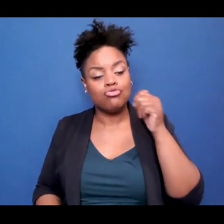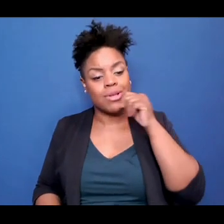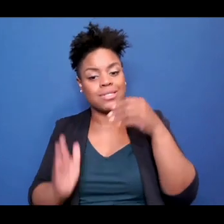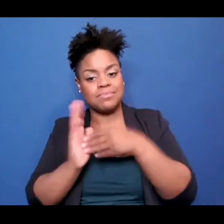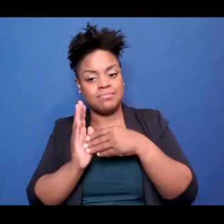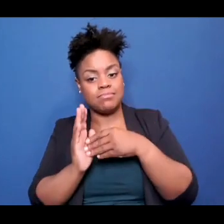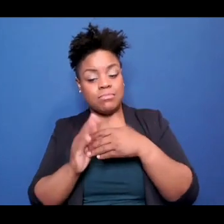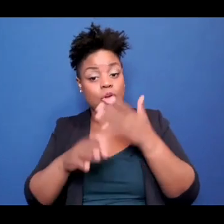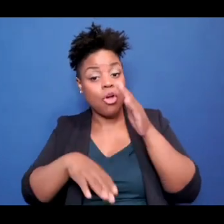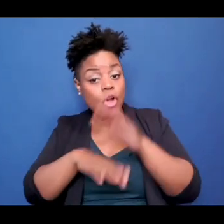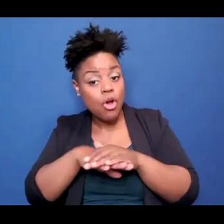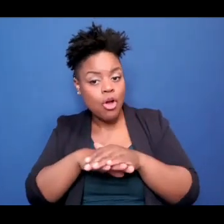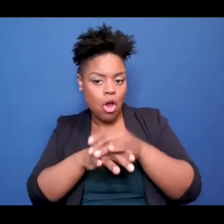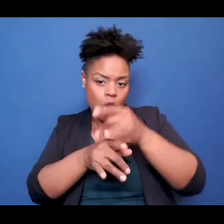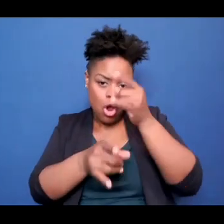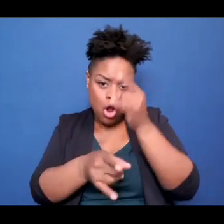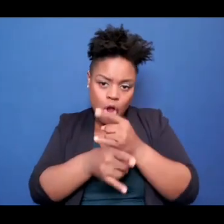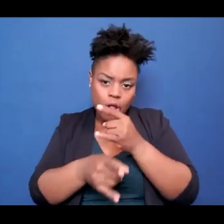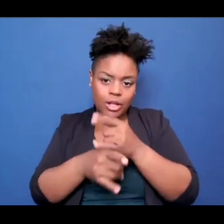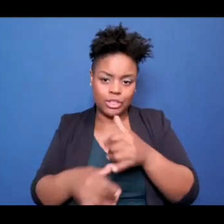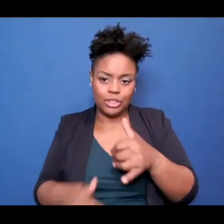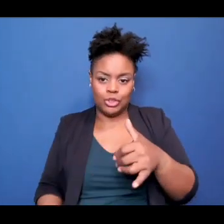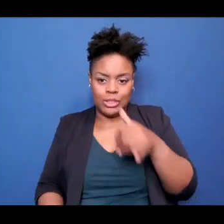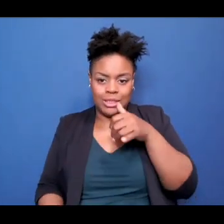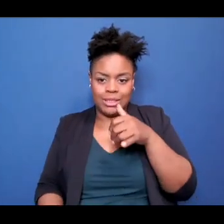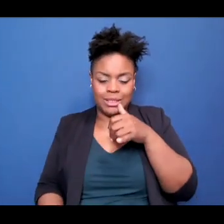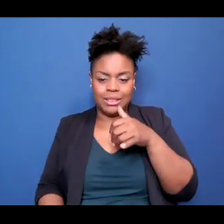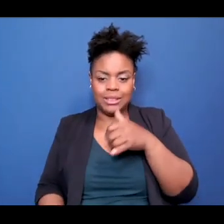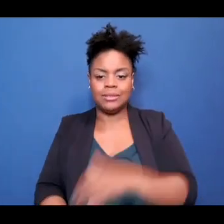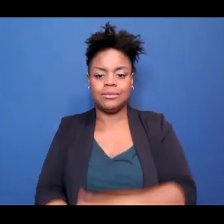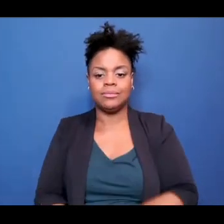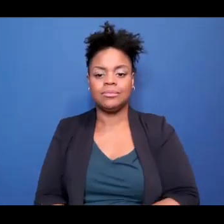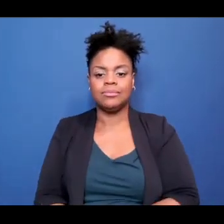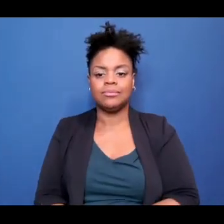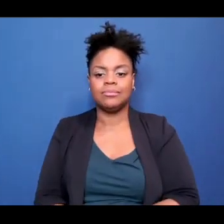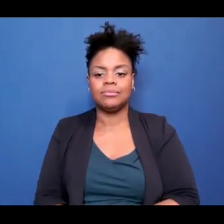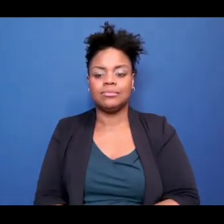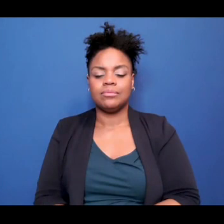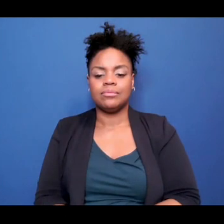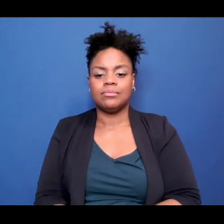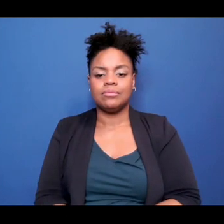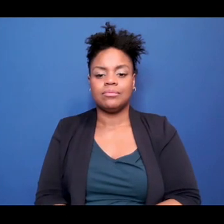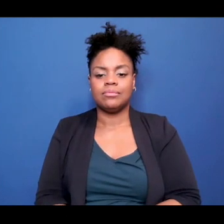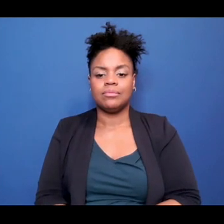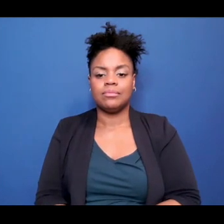EXPERIENCES WITH RACISM ON ALCOHOL CONSUMPTION AMONG BLACK WOMEN IN HARLEM.